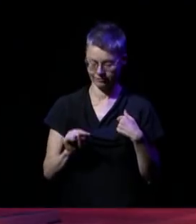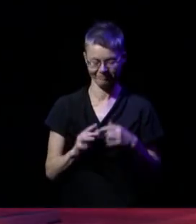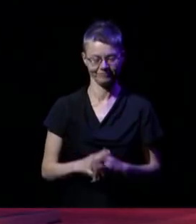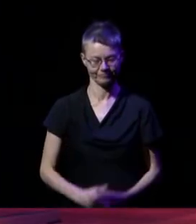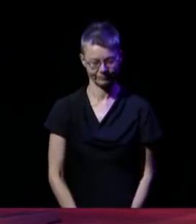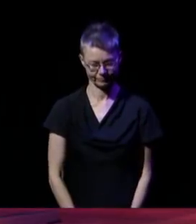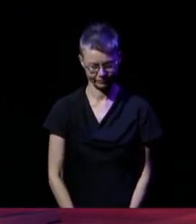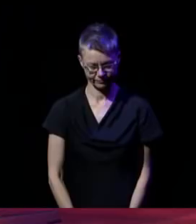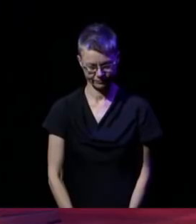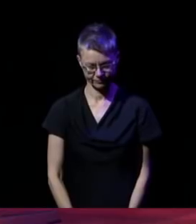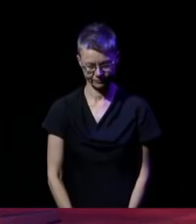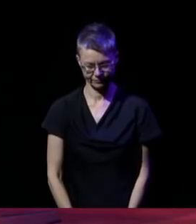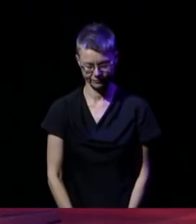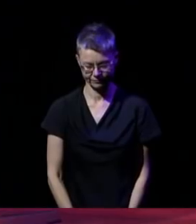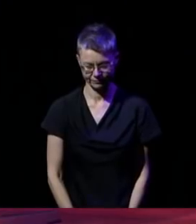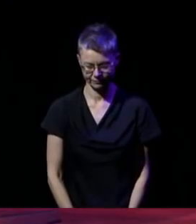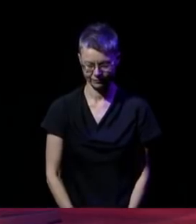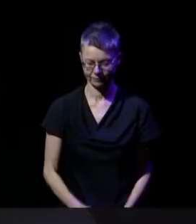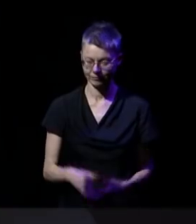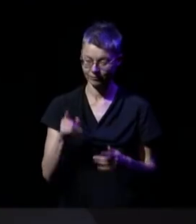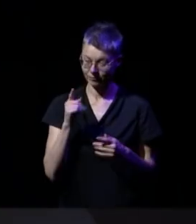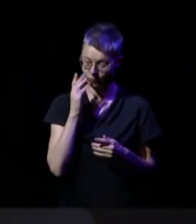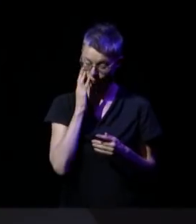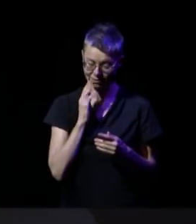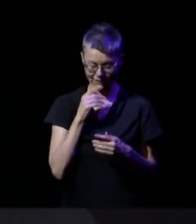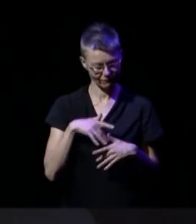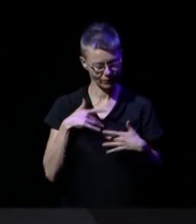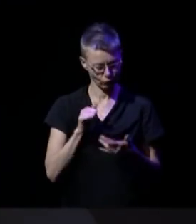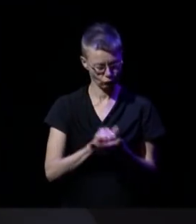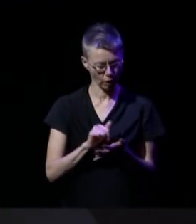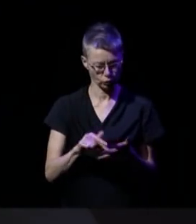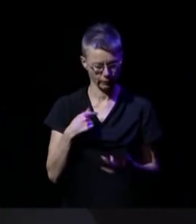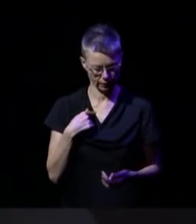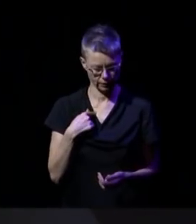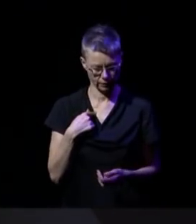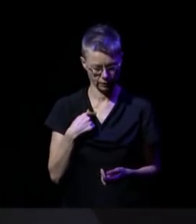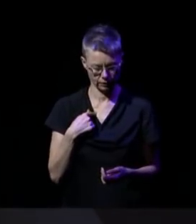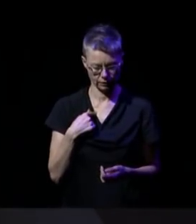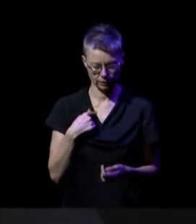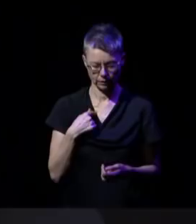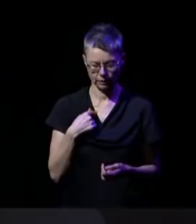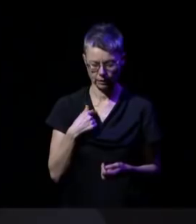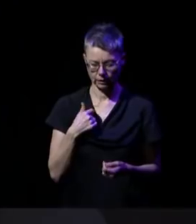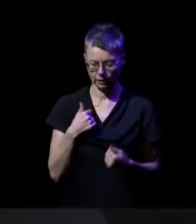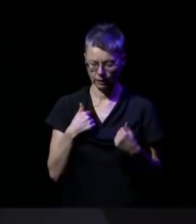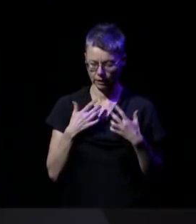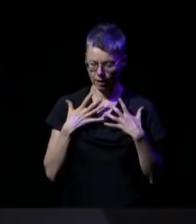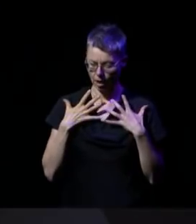And she has this refrain, you know, this feels right to me. And I think that's something that I want to sort of bring into this discussion of beauty.